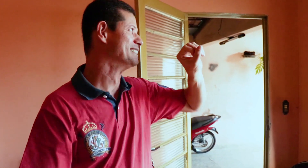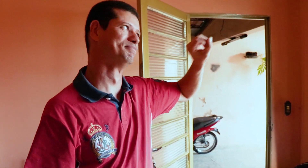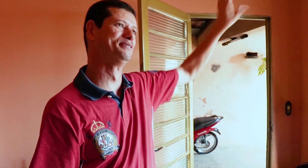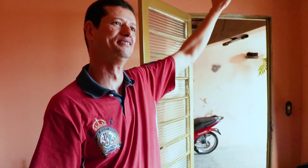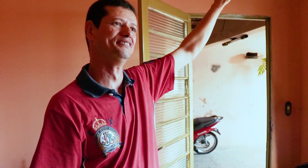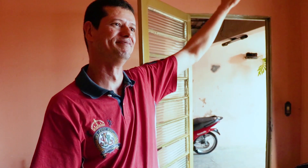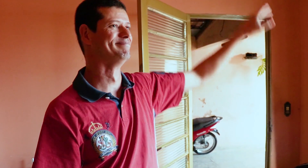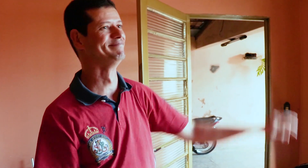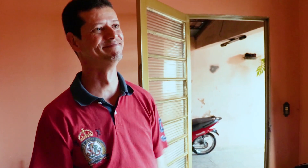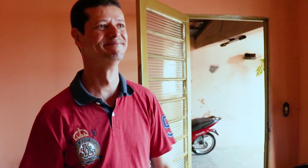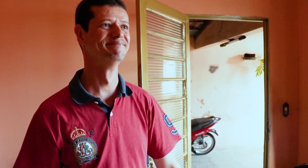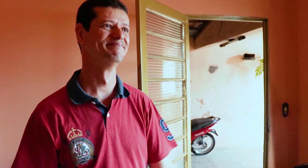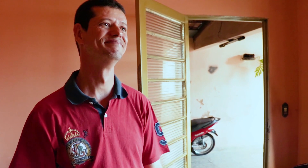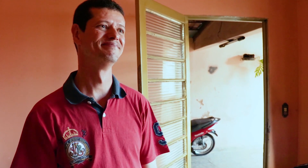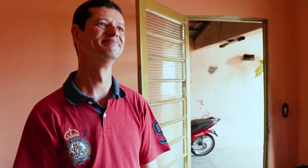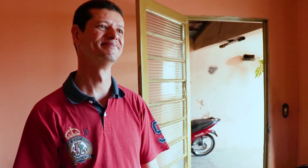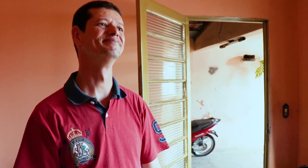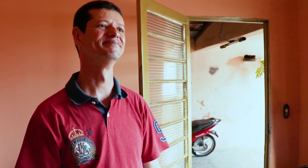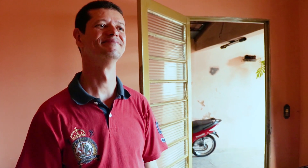Now that he got married, he moved from this house.